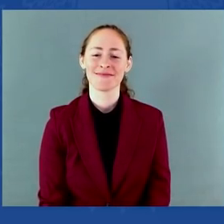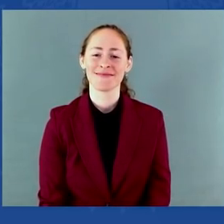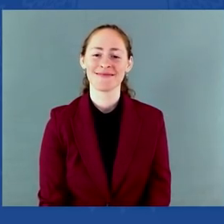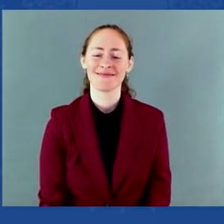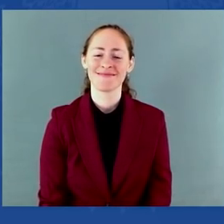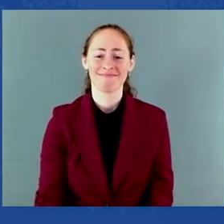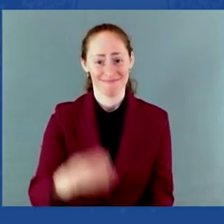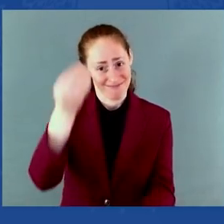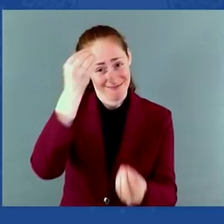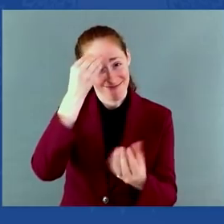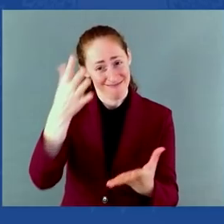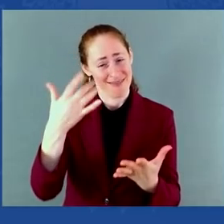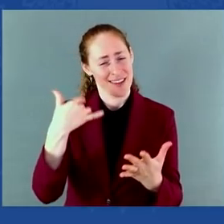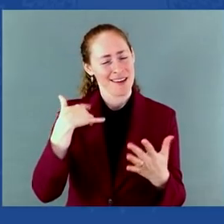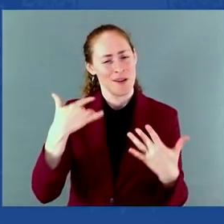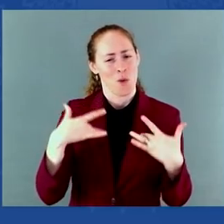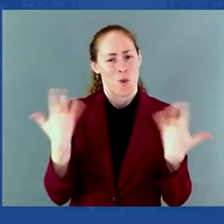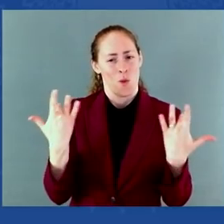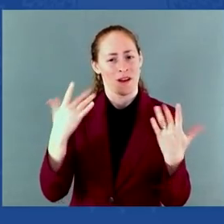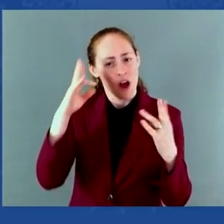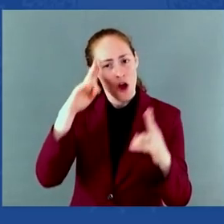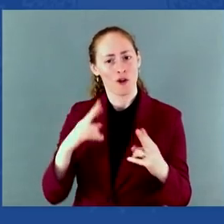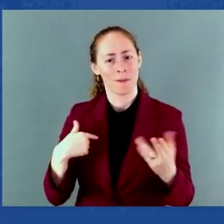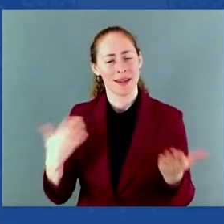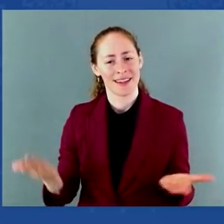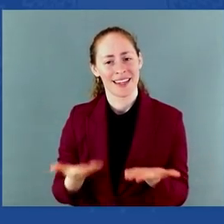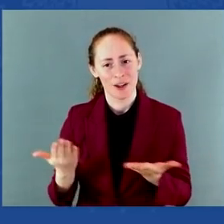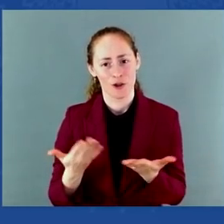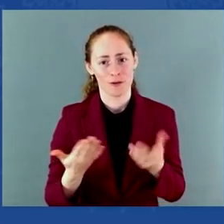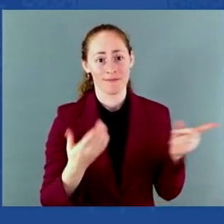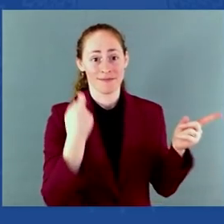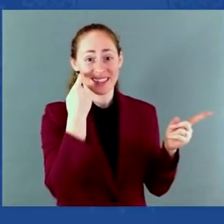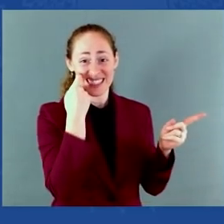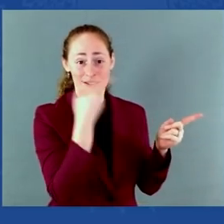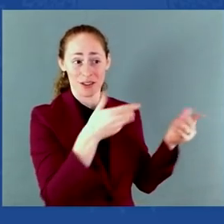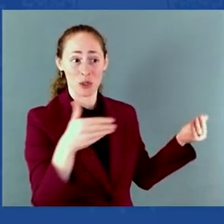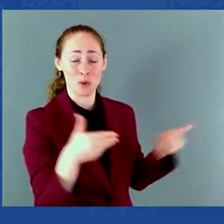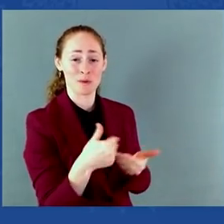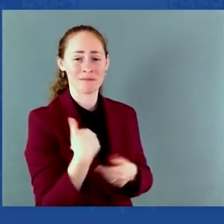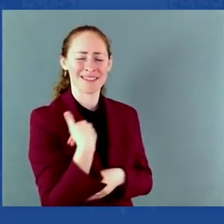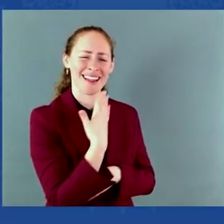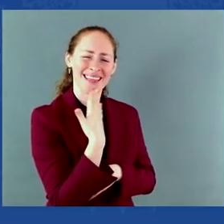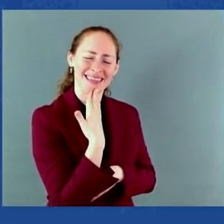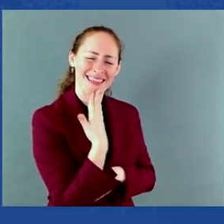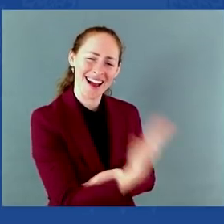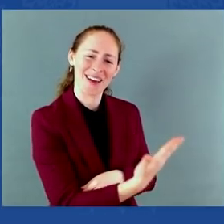Commissioner, thank you for the introduction. And it's great to be -- to be with your --